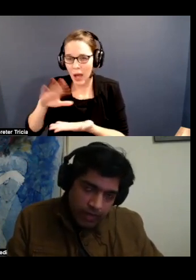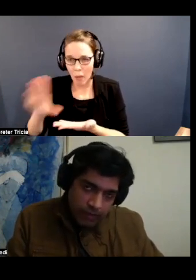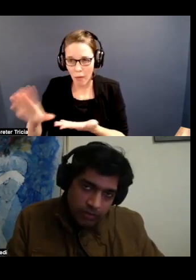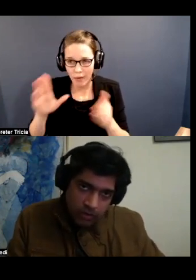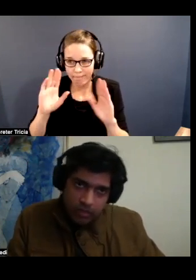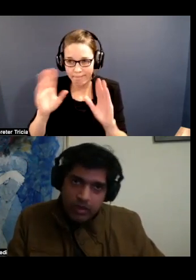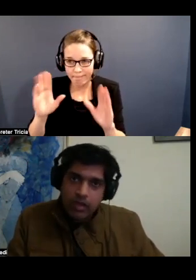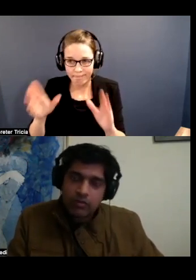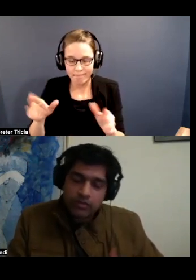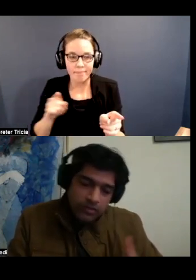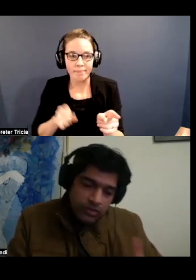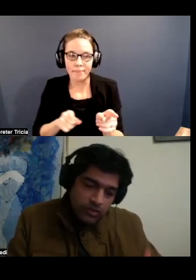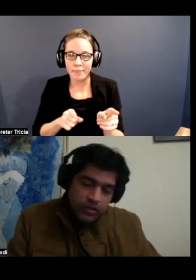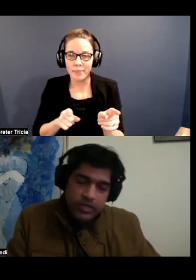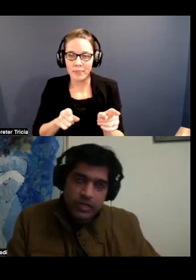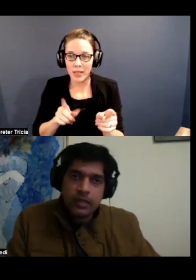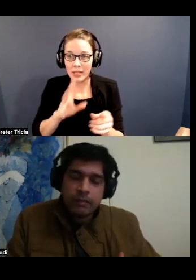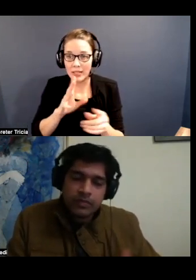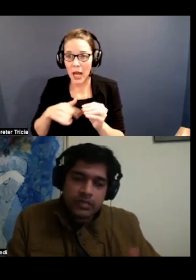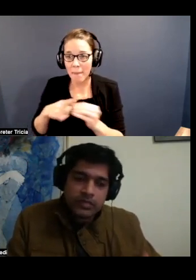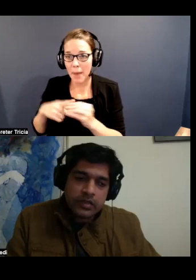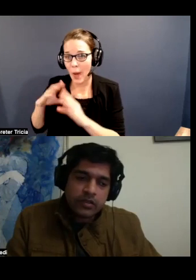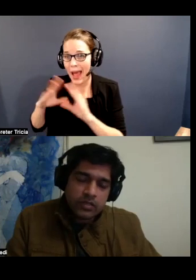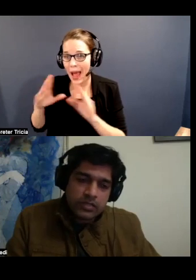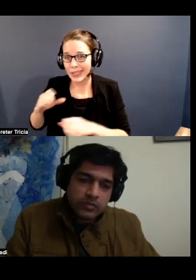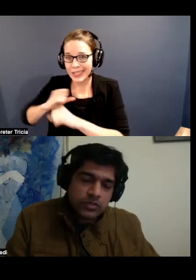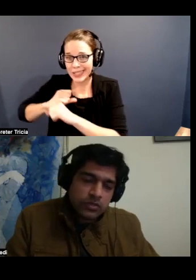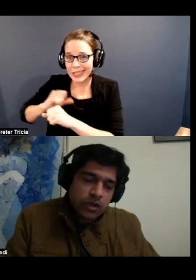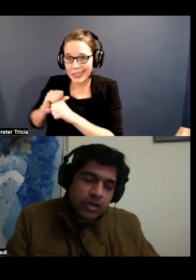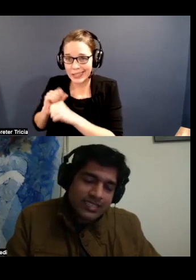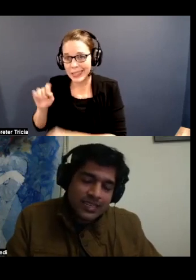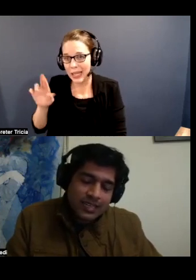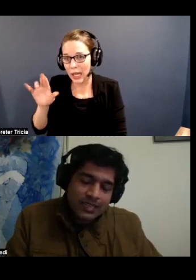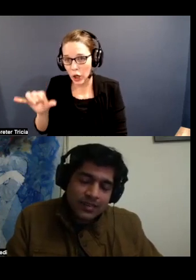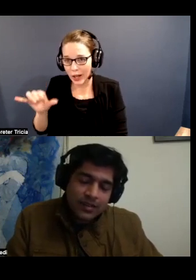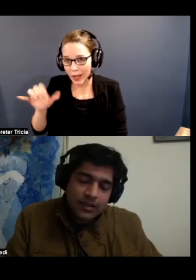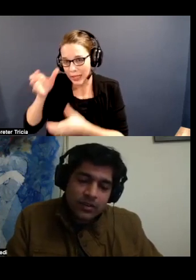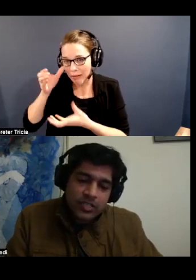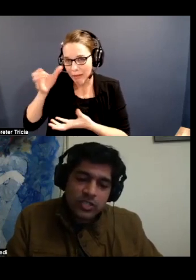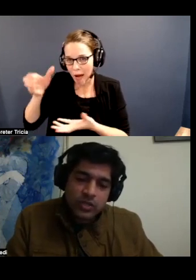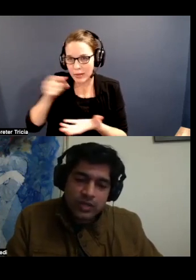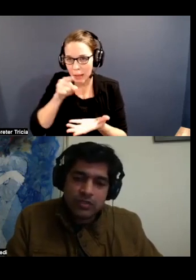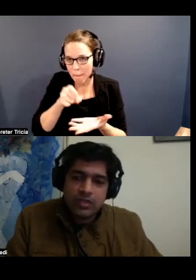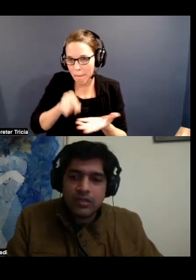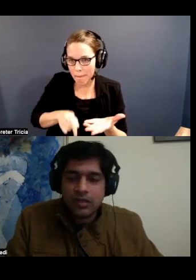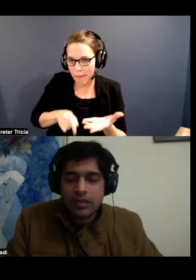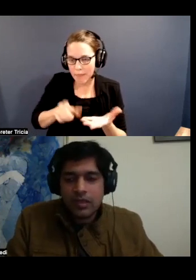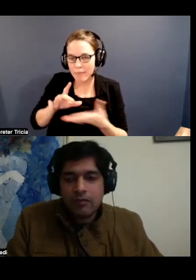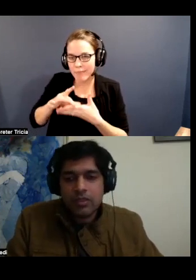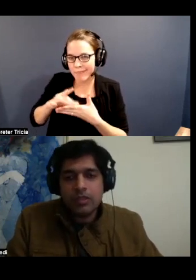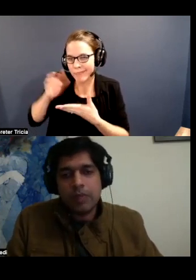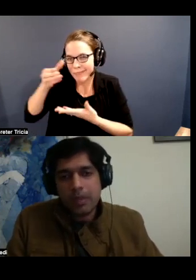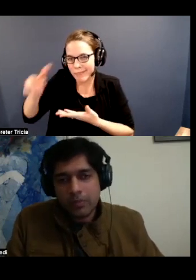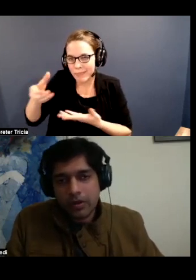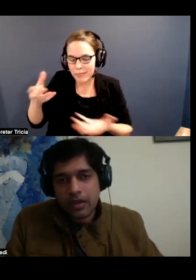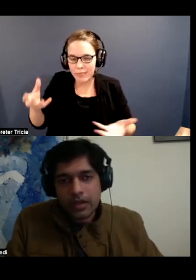I'm talking about housing security. These are the conceptions of content. They are contextualized within the, within the paper.